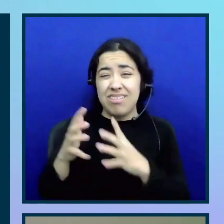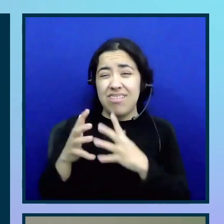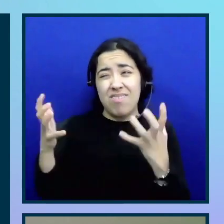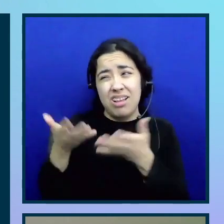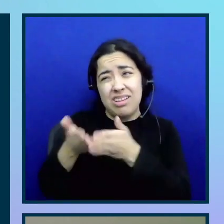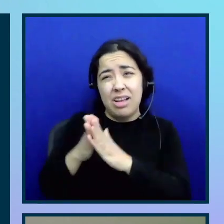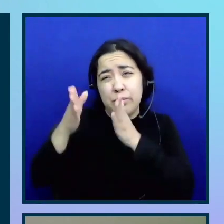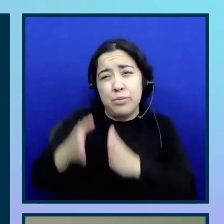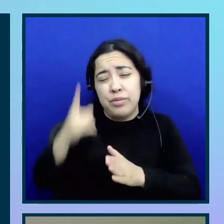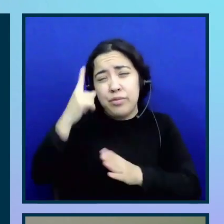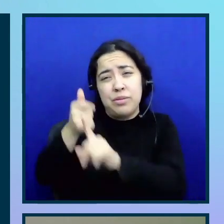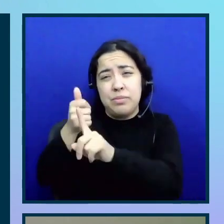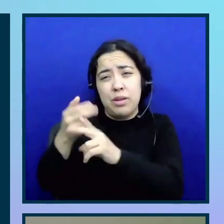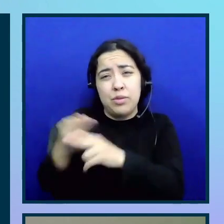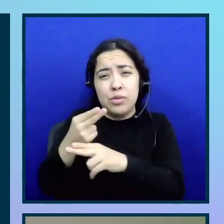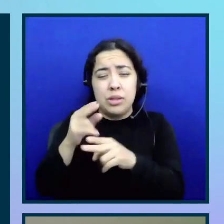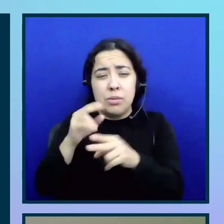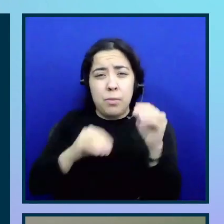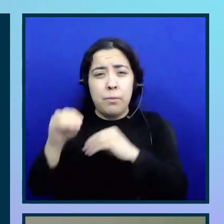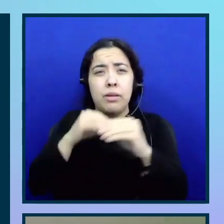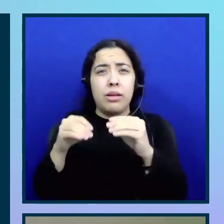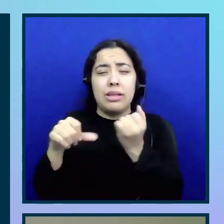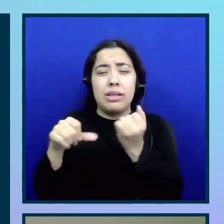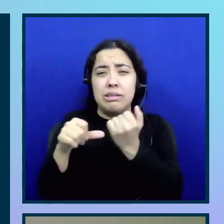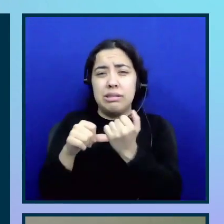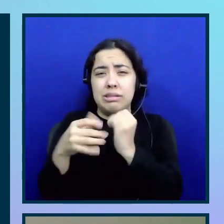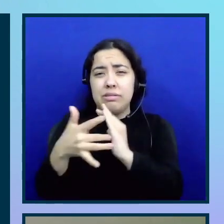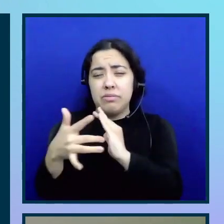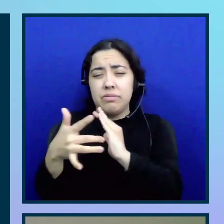using mobility assistance device in general.